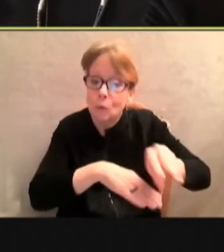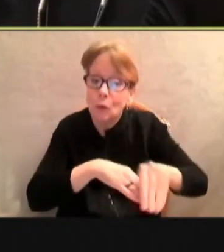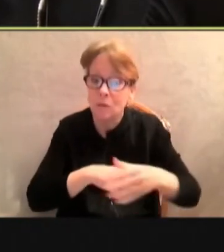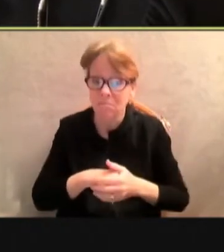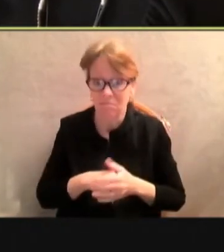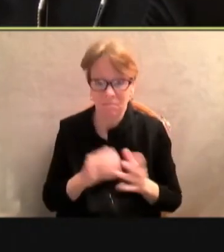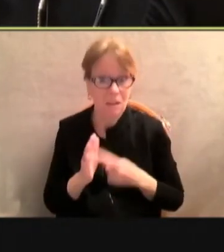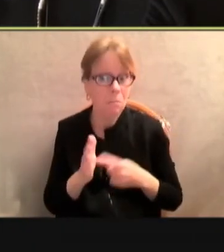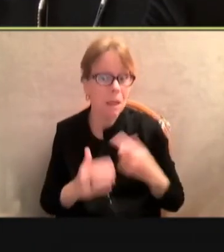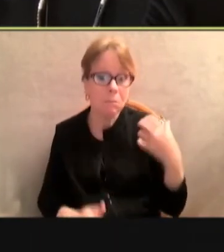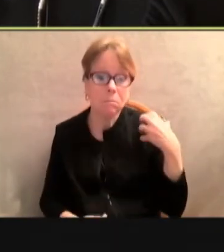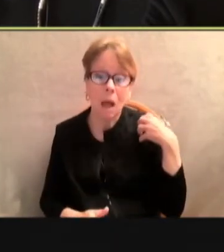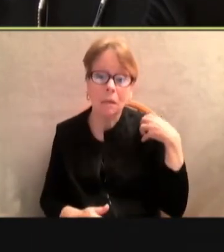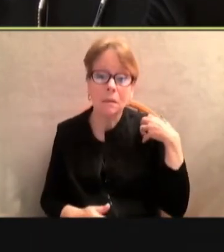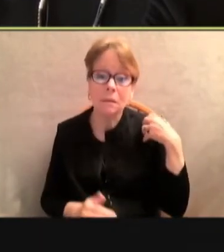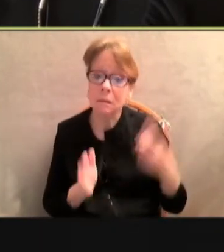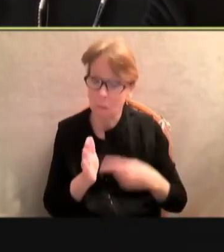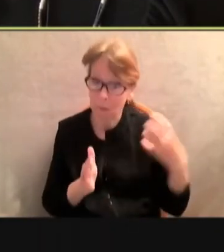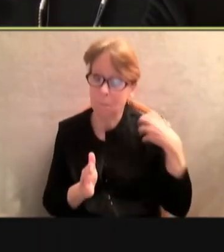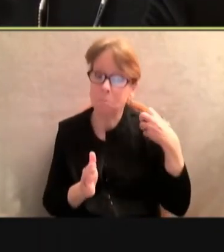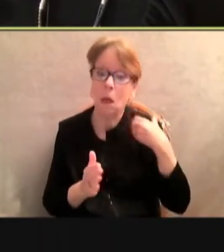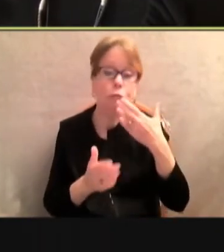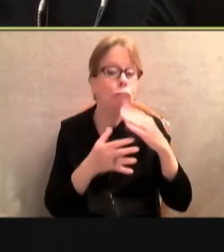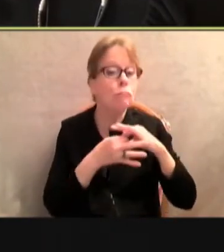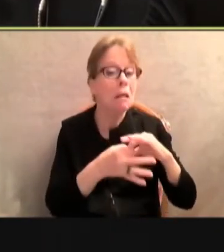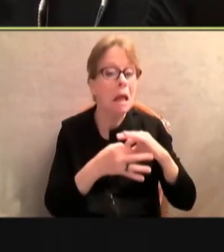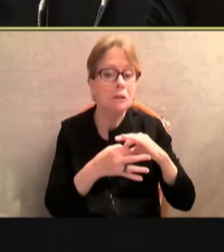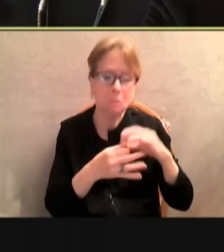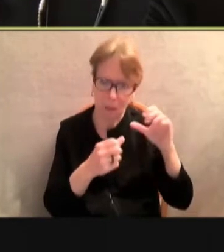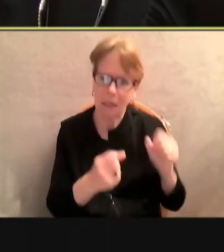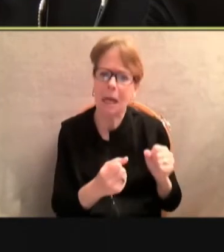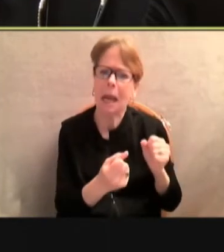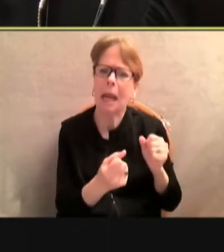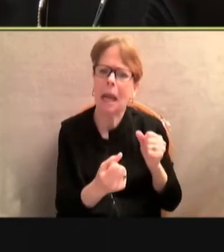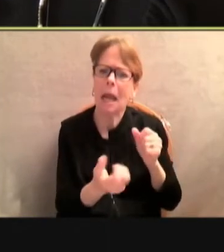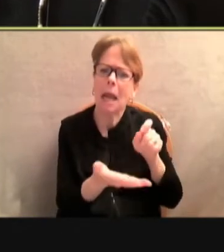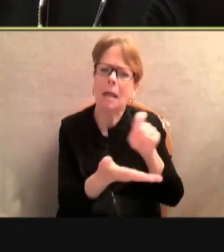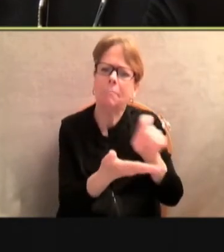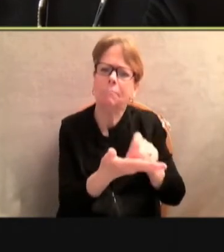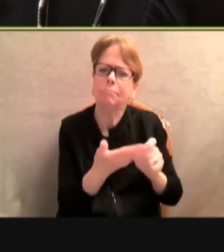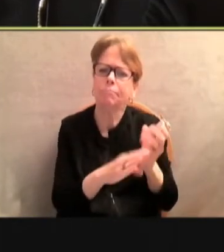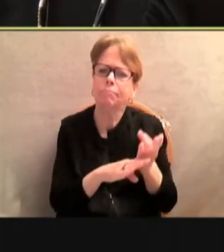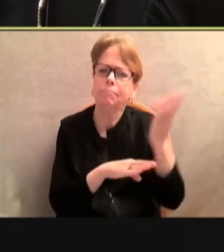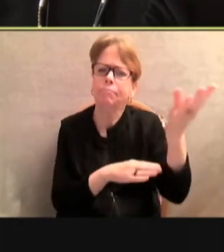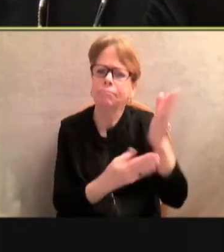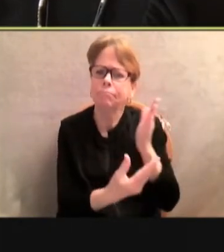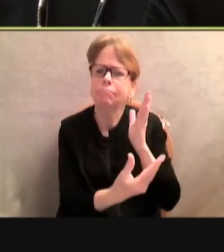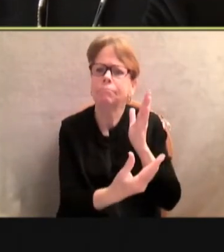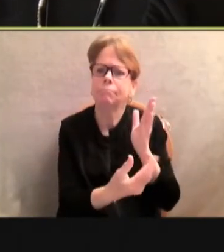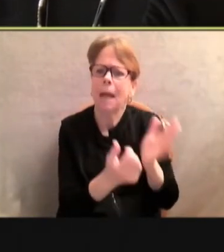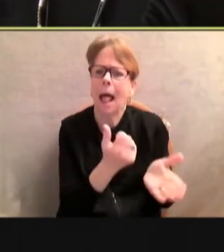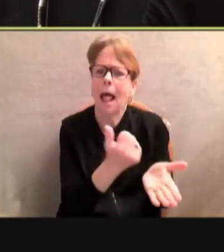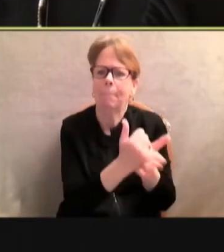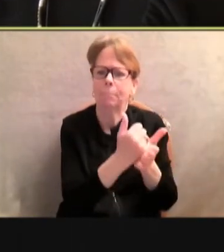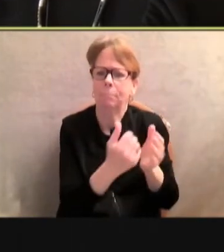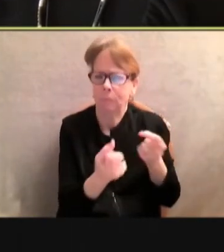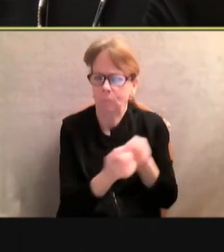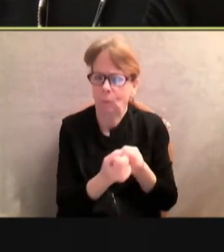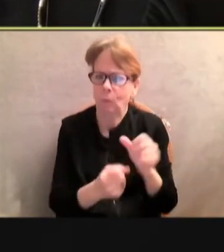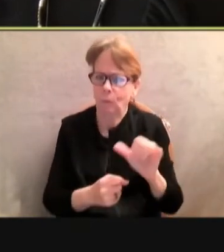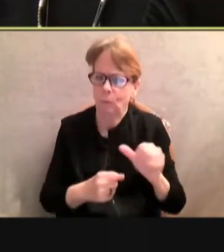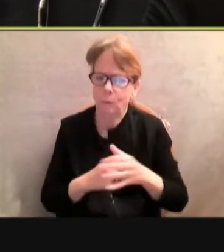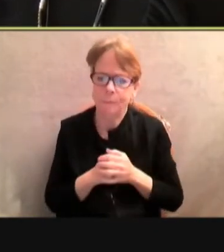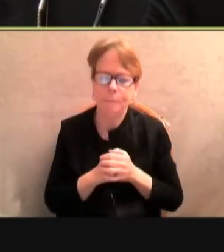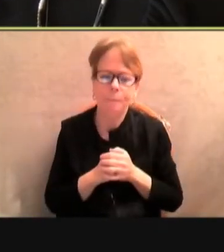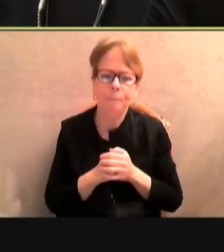relationship with your employer. That kind of information is helpful. Now, do schools